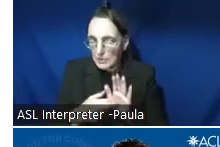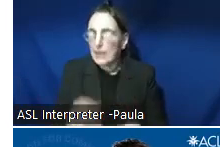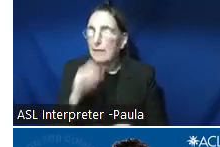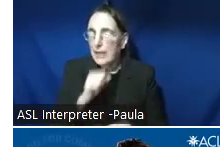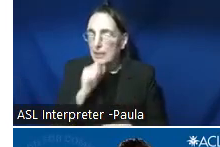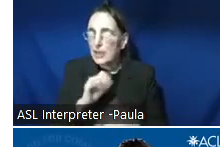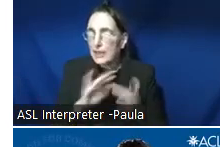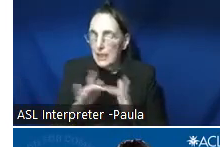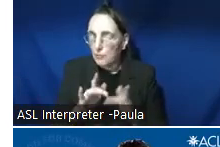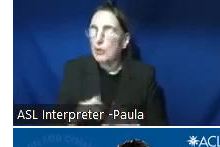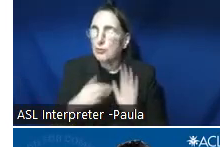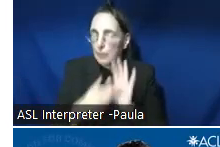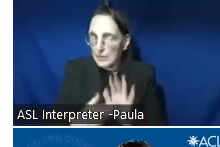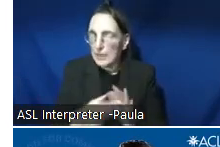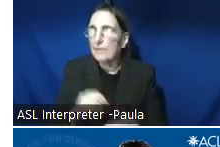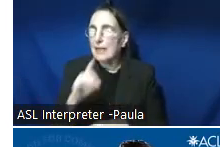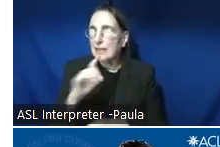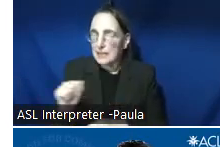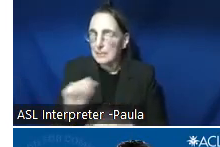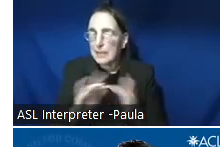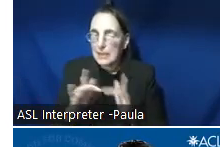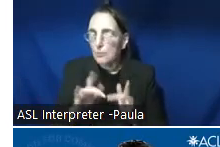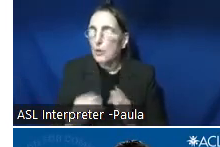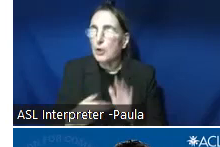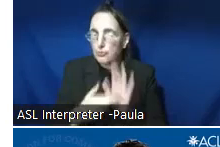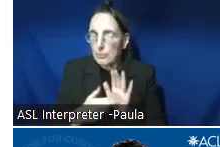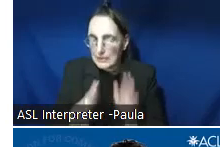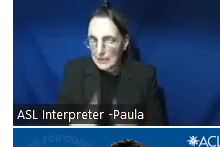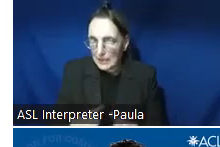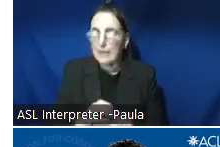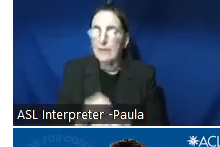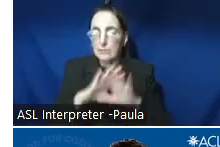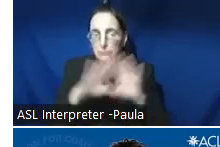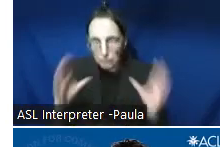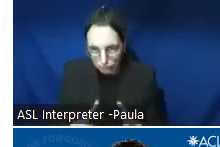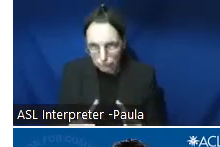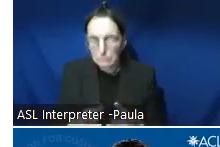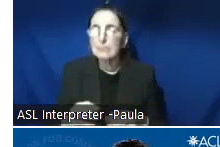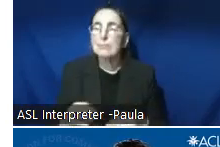and a disability network representative. And the jury to which the team includes cross sector representation from